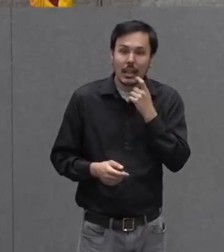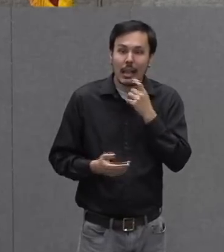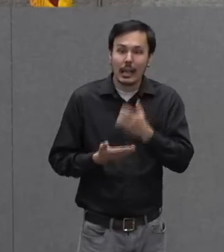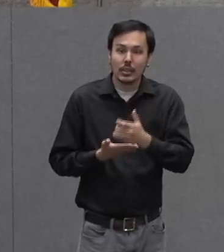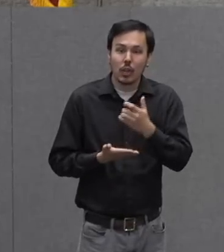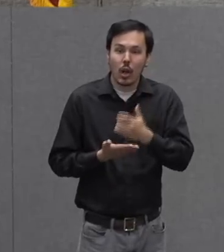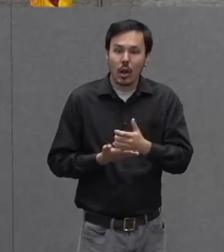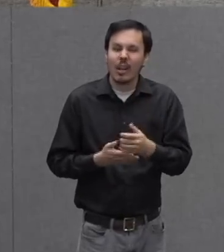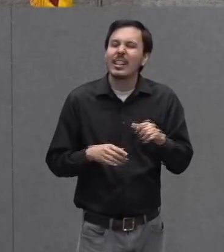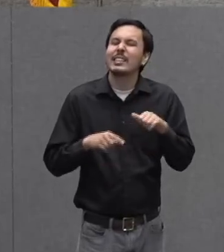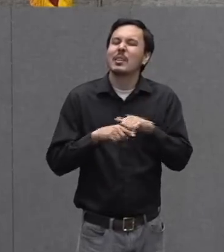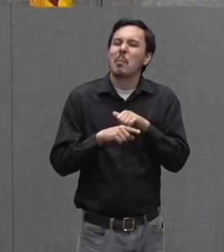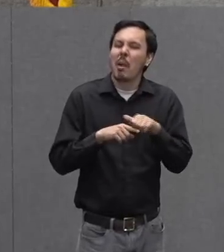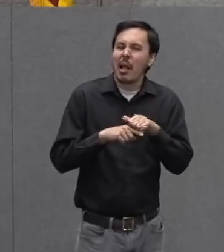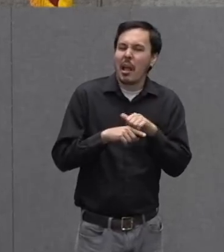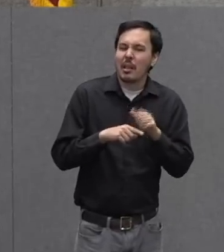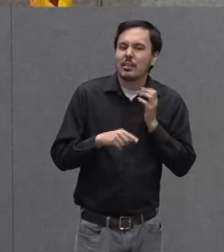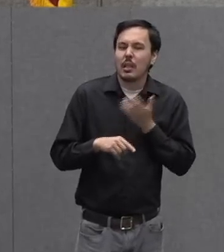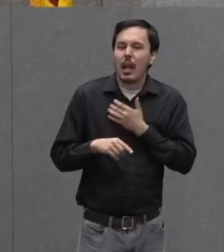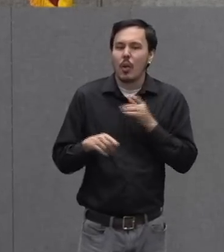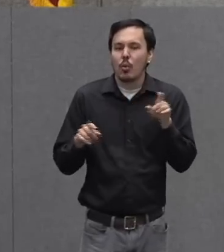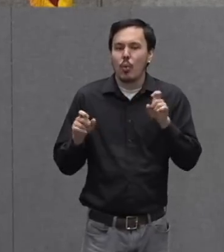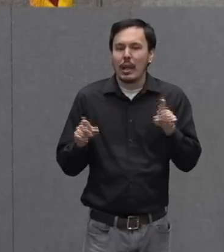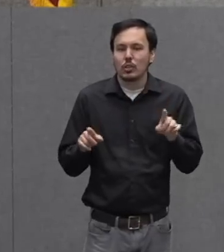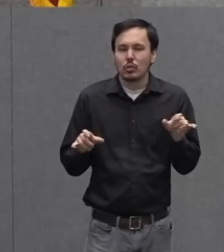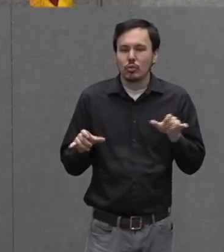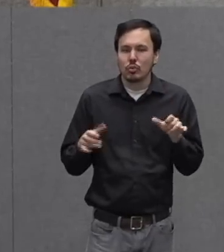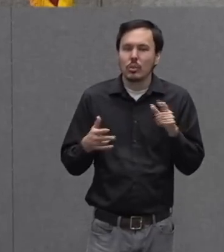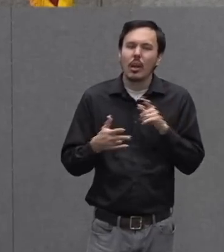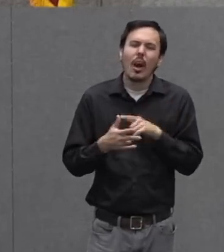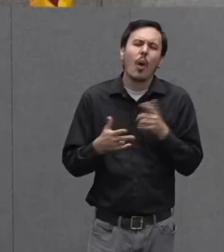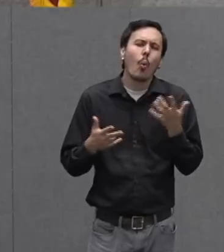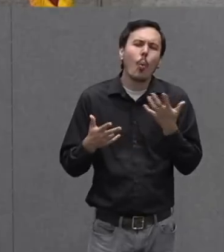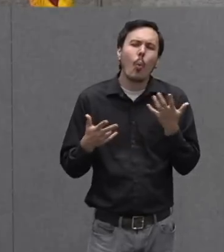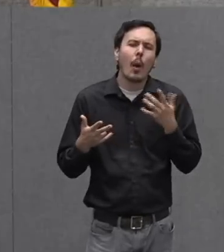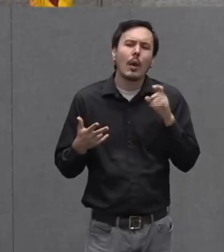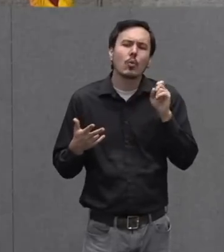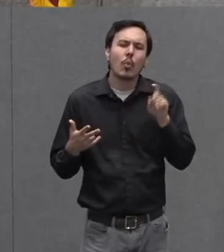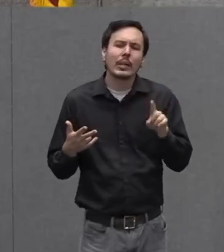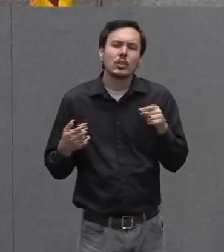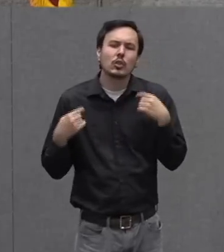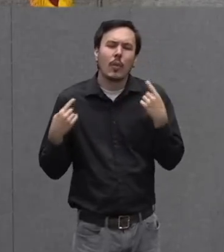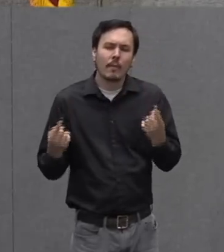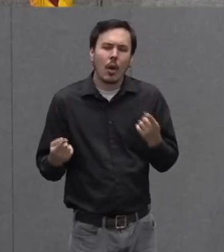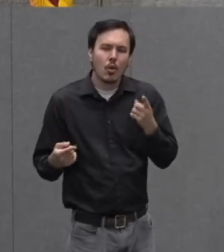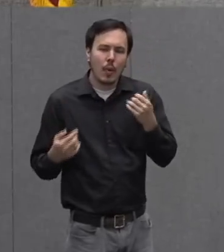Let's practice our questions too. What questions do you have so far about what I've shown you